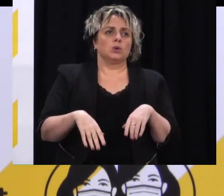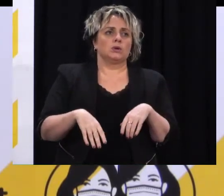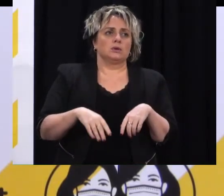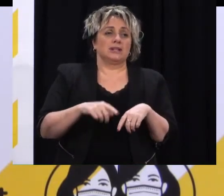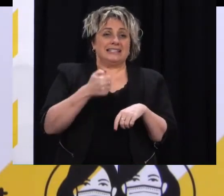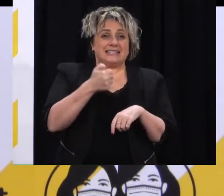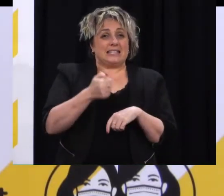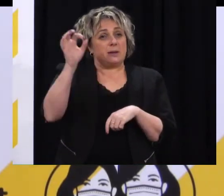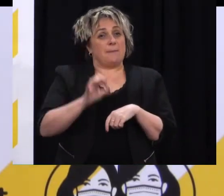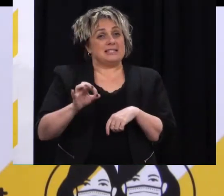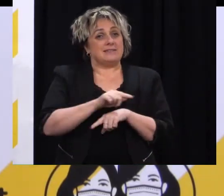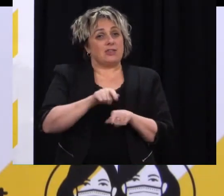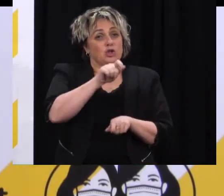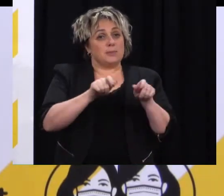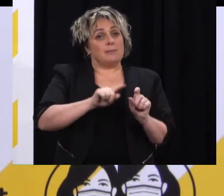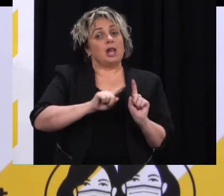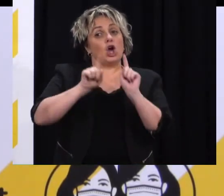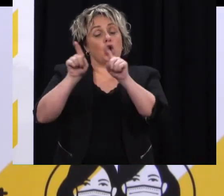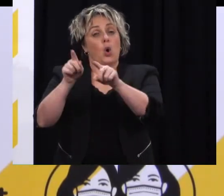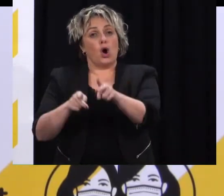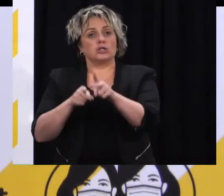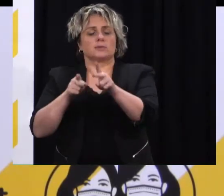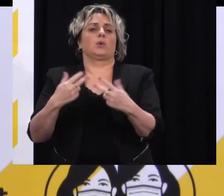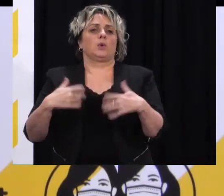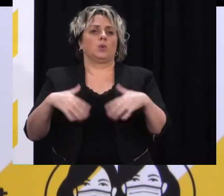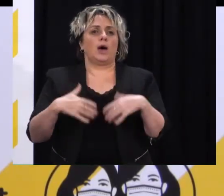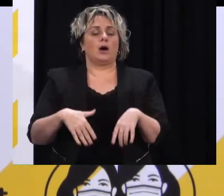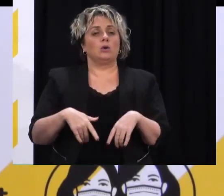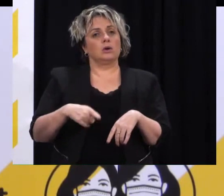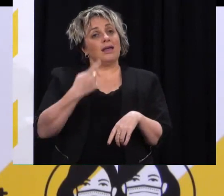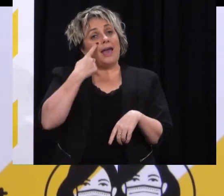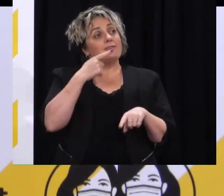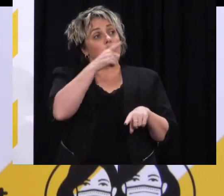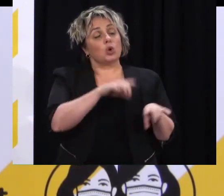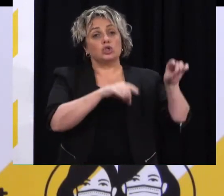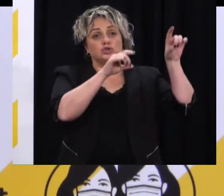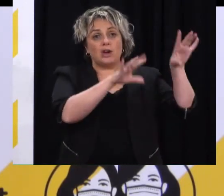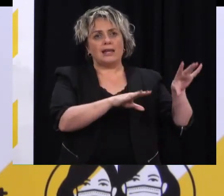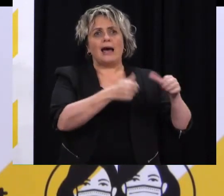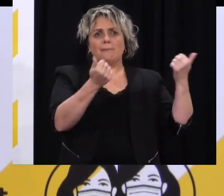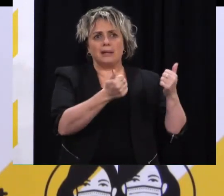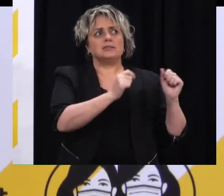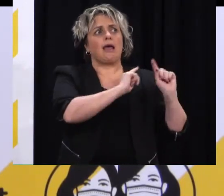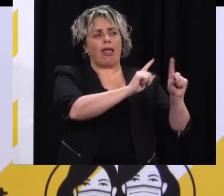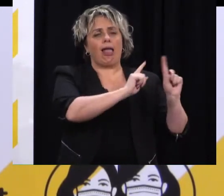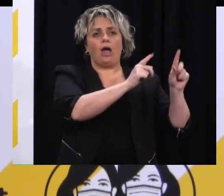about the age distribution, that's probably, you know, even more significant, that six to